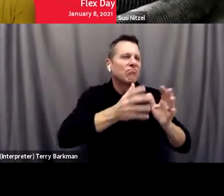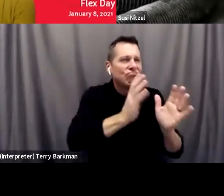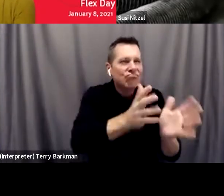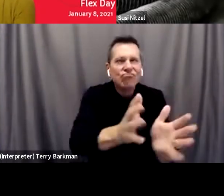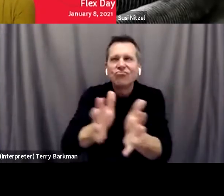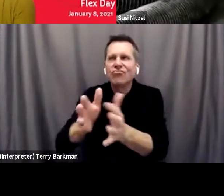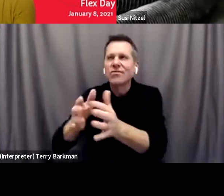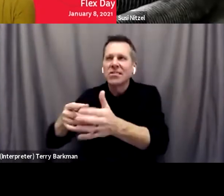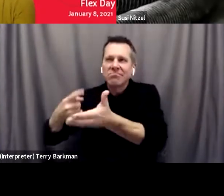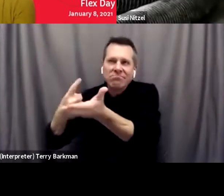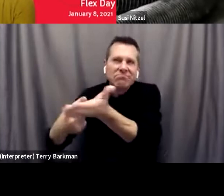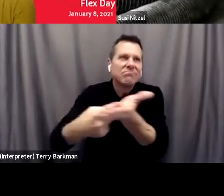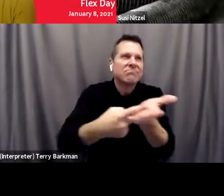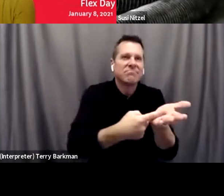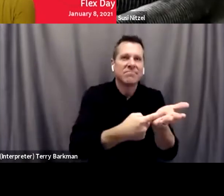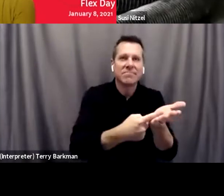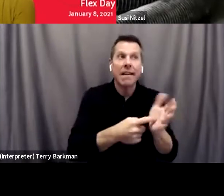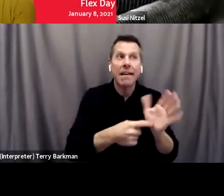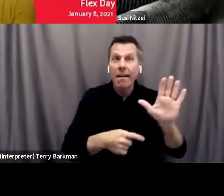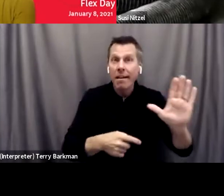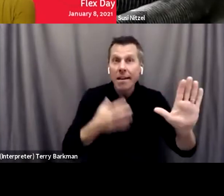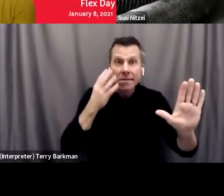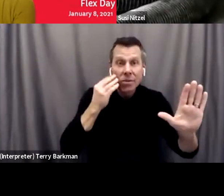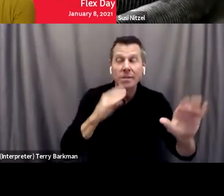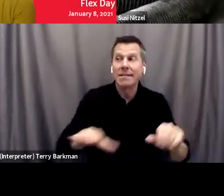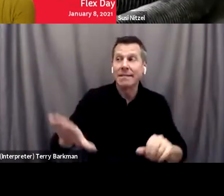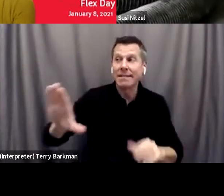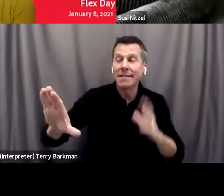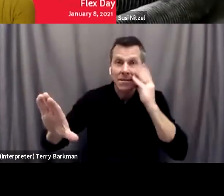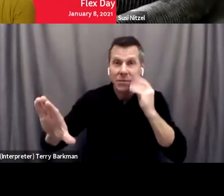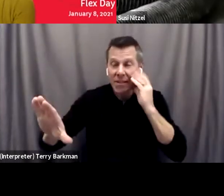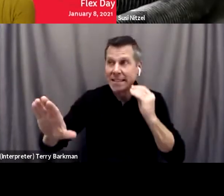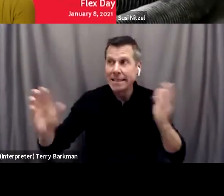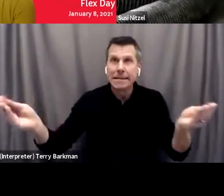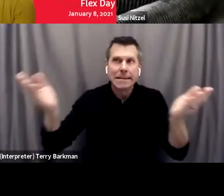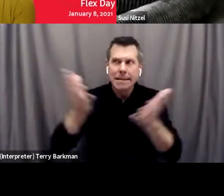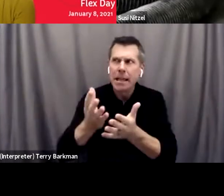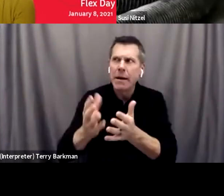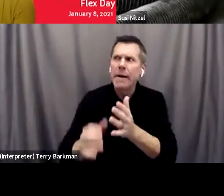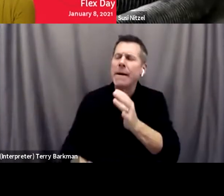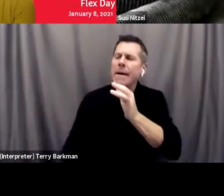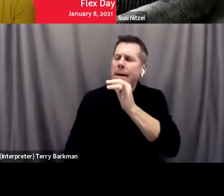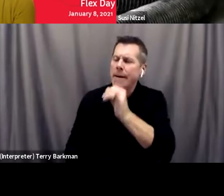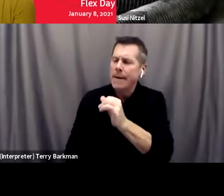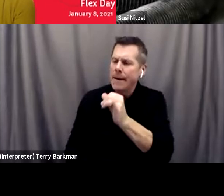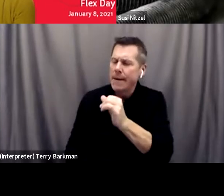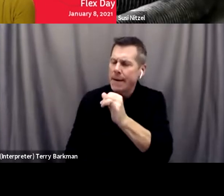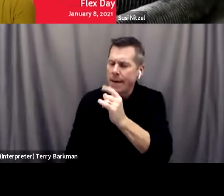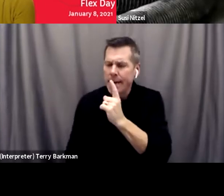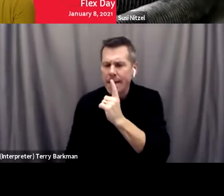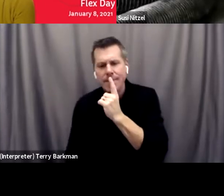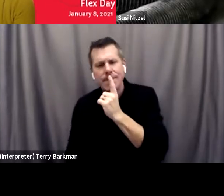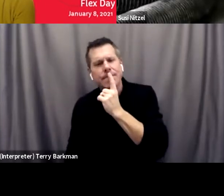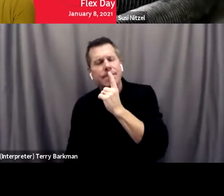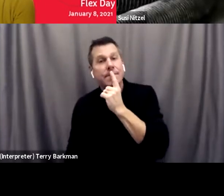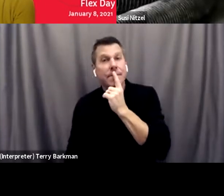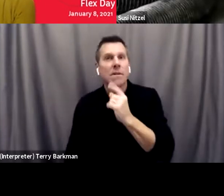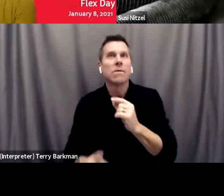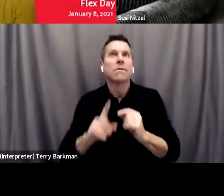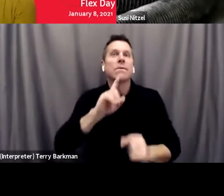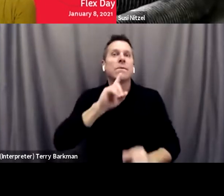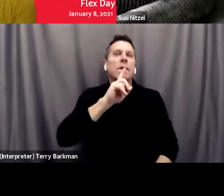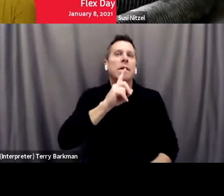in another area on campus, that that's, that's, I guess, in some ways in another role. Was was was really, really profound for